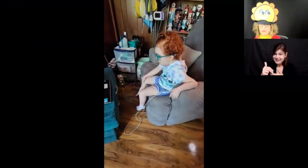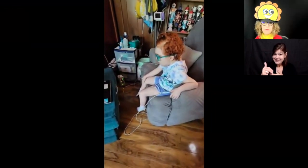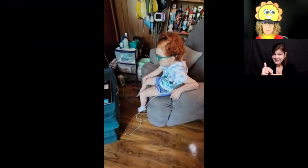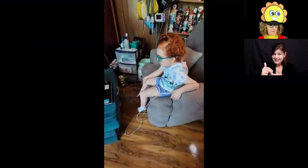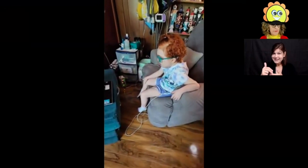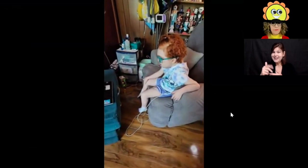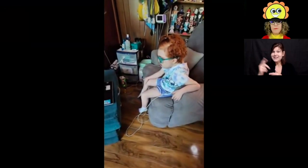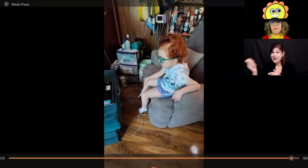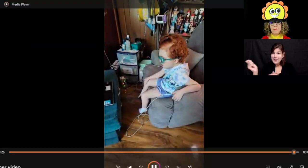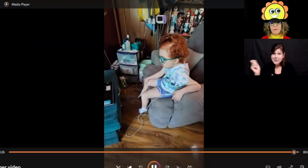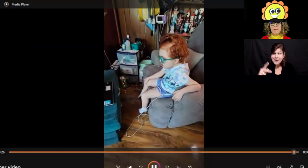Most of you here today are-